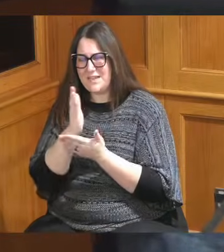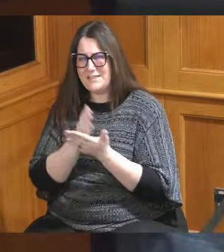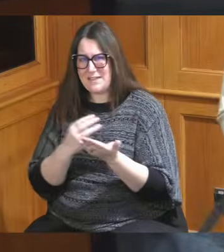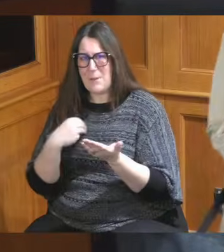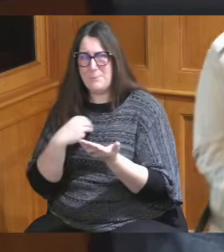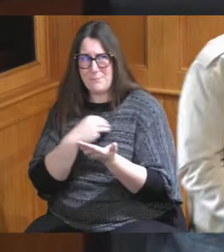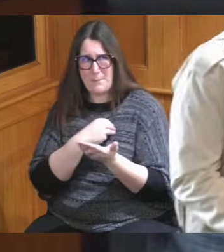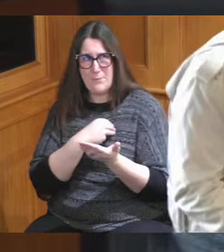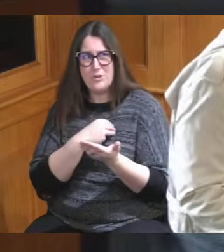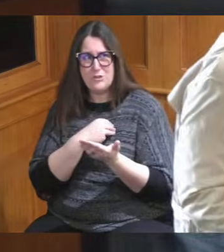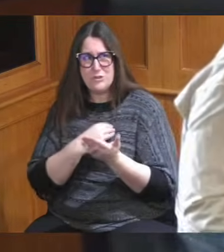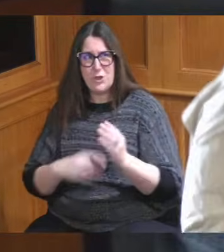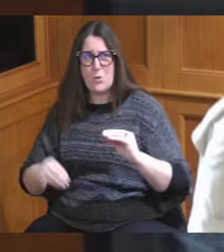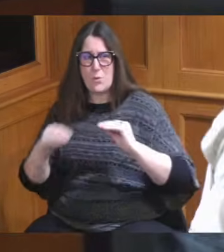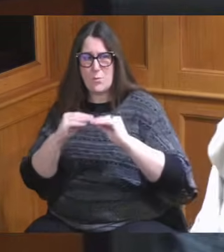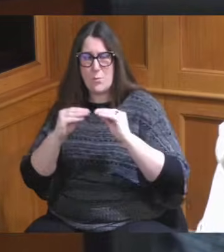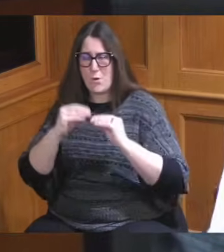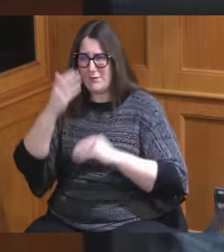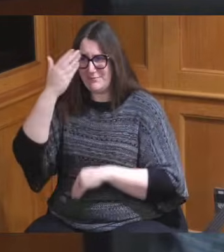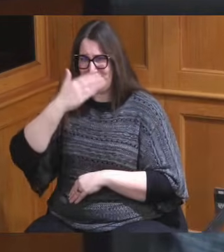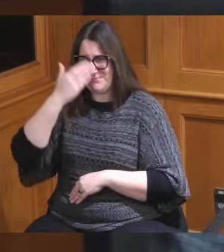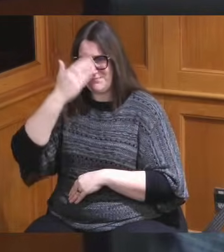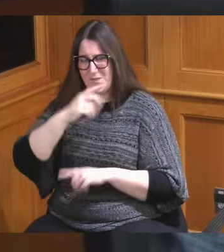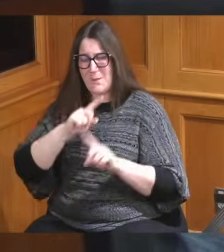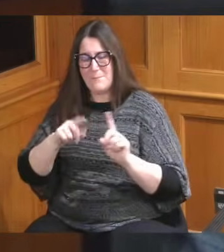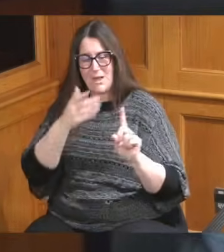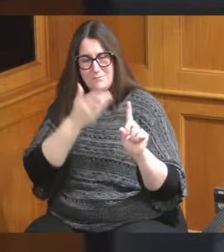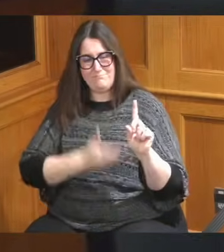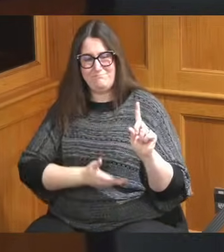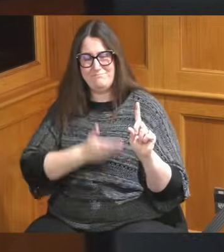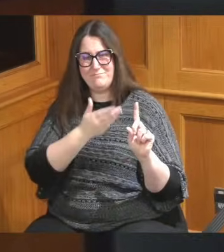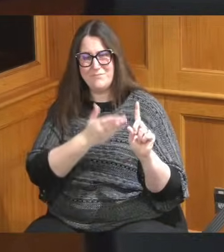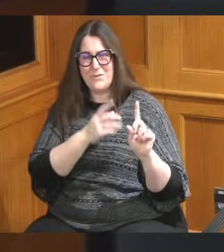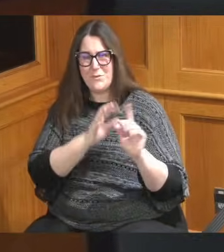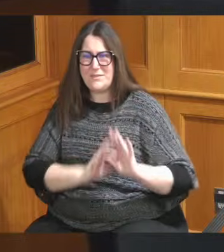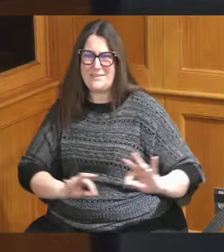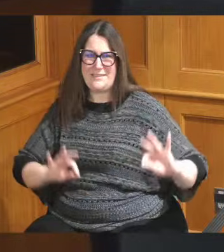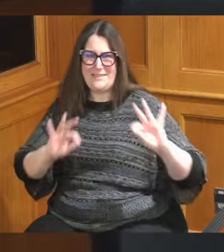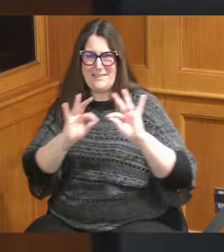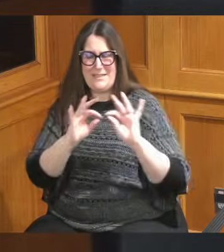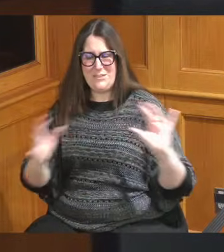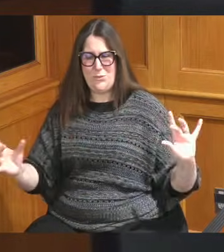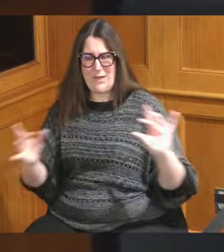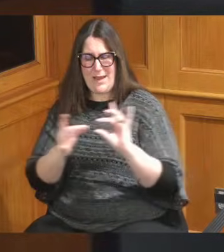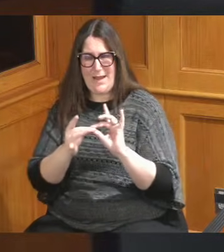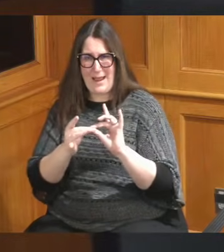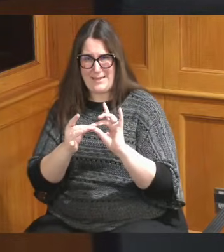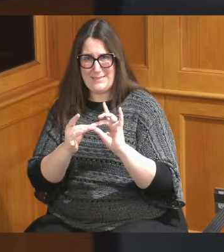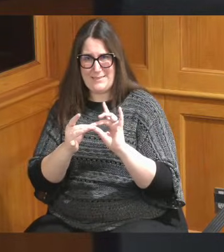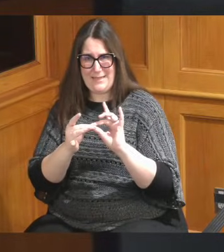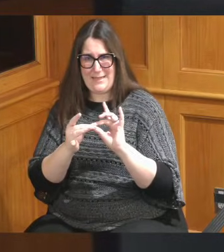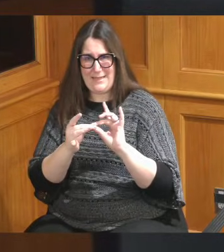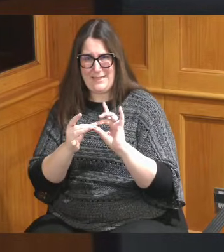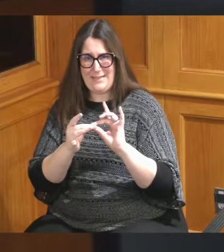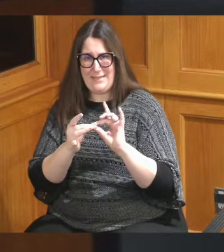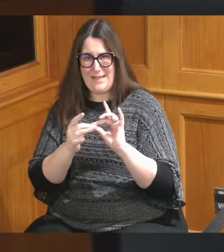a little more forward- facing. but Carstell was the key to connecting this coalition to the data